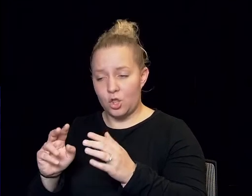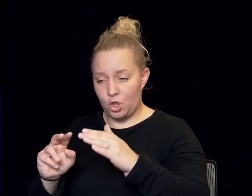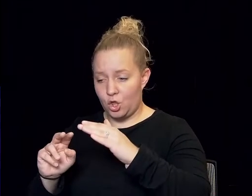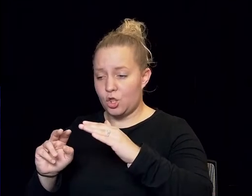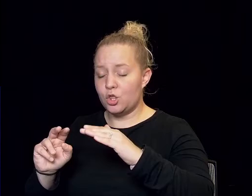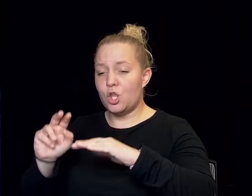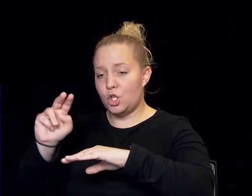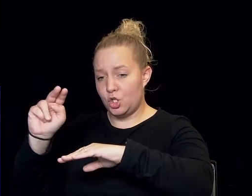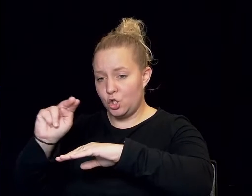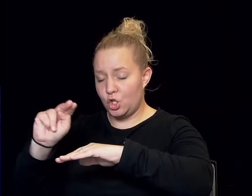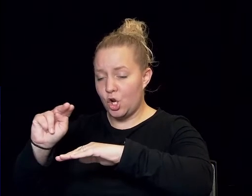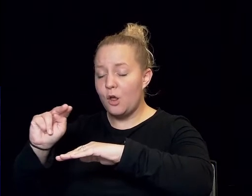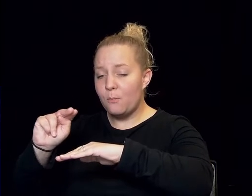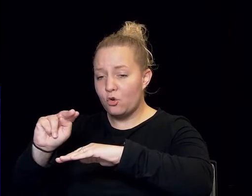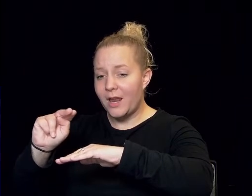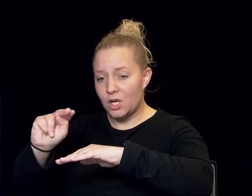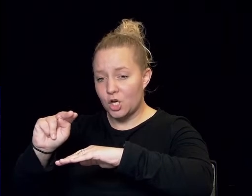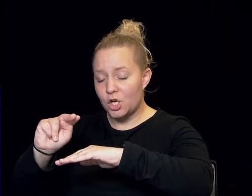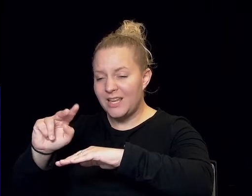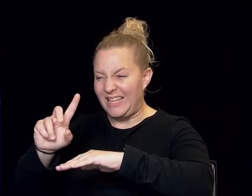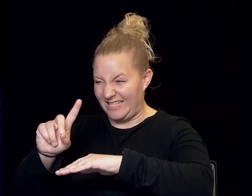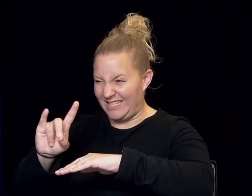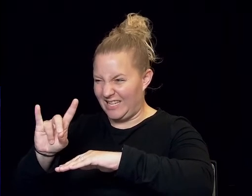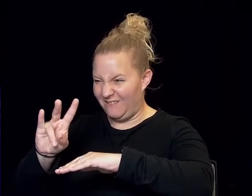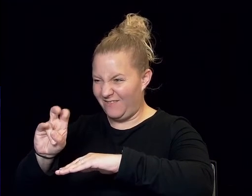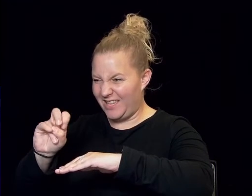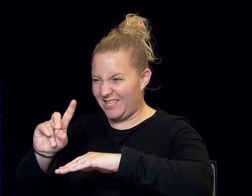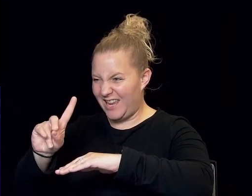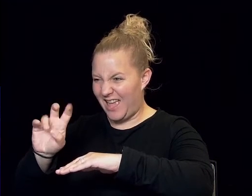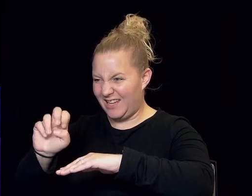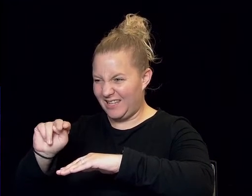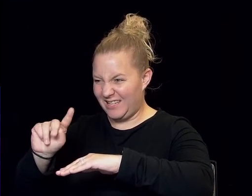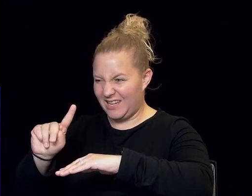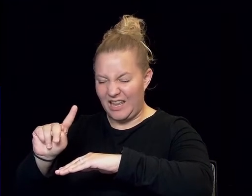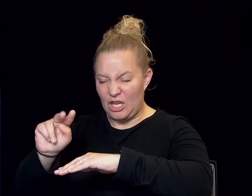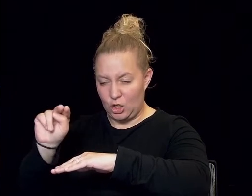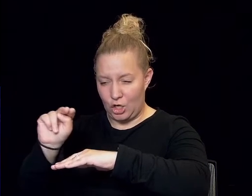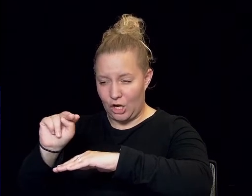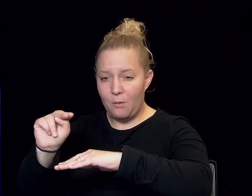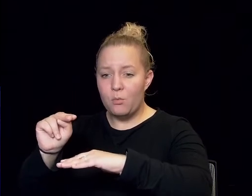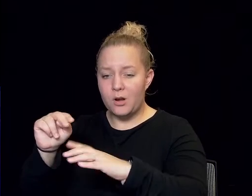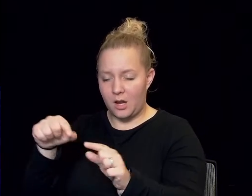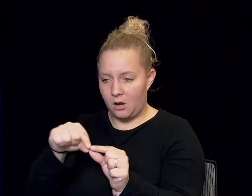the it's the dividend. And so, then you're gonna put 8 outside. So now, you're just gonna physically